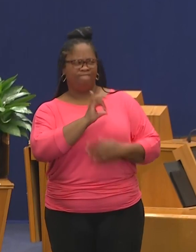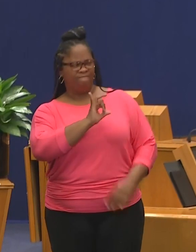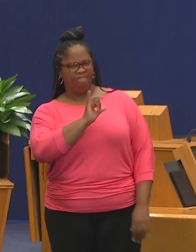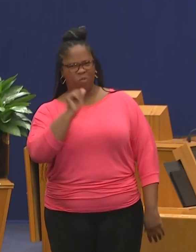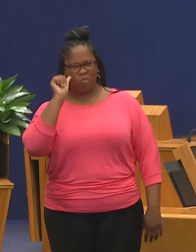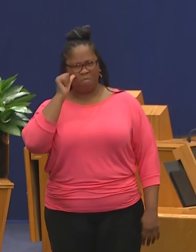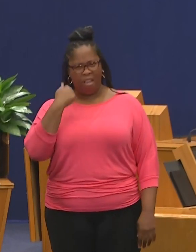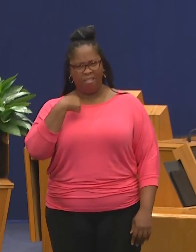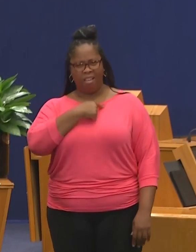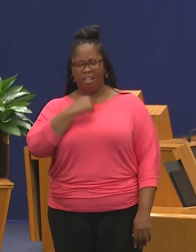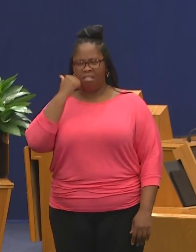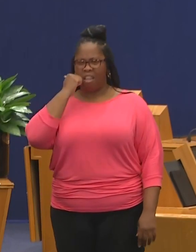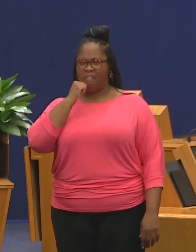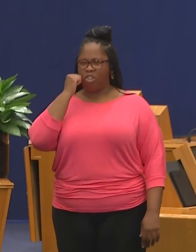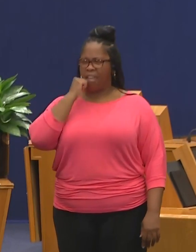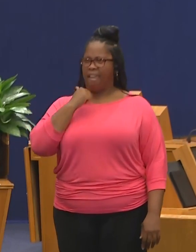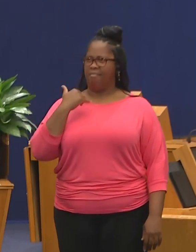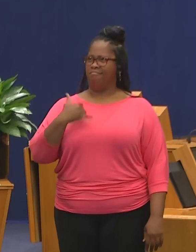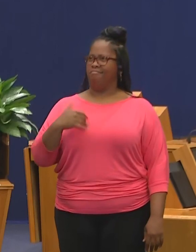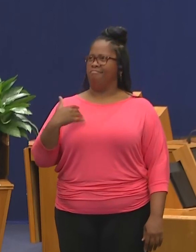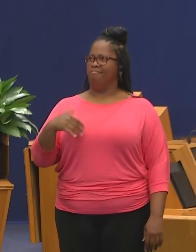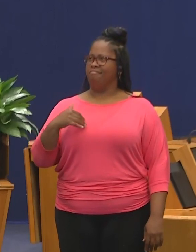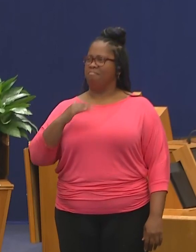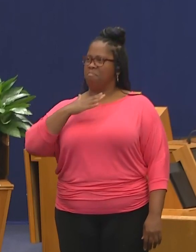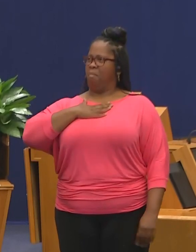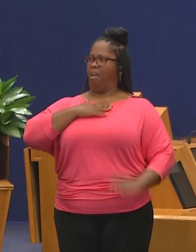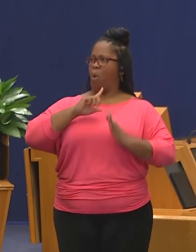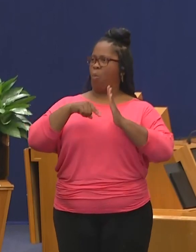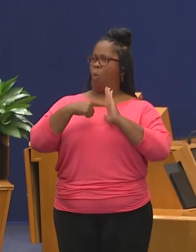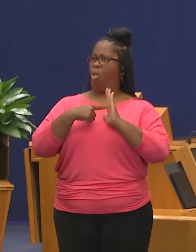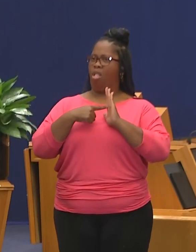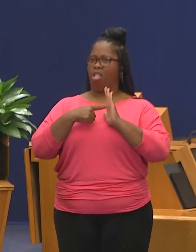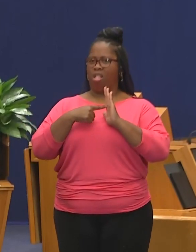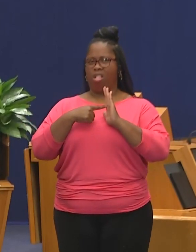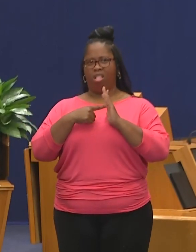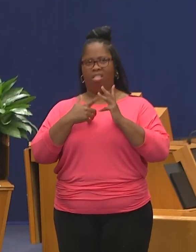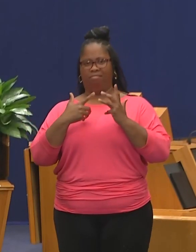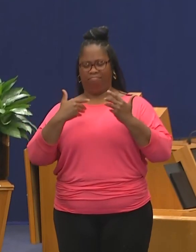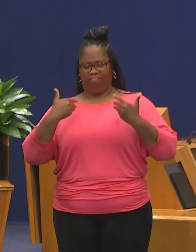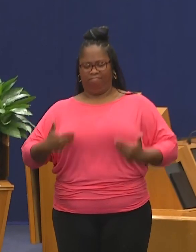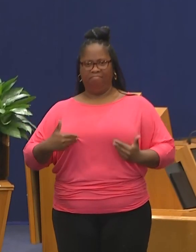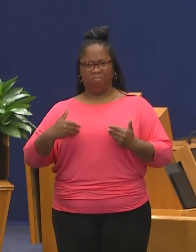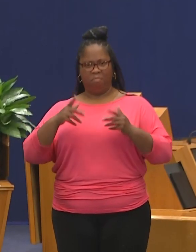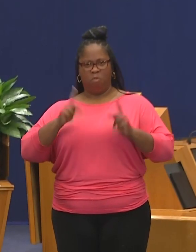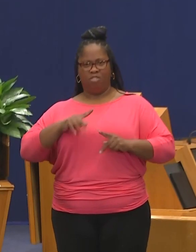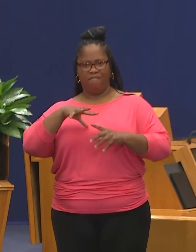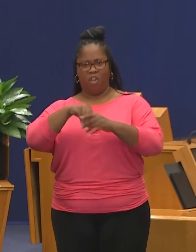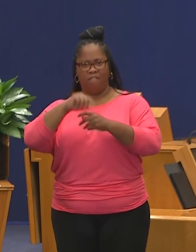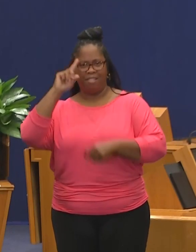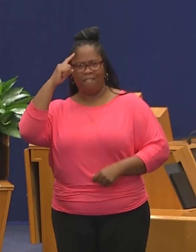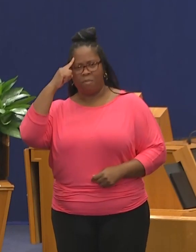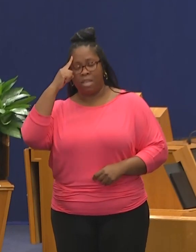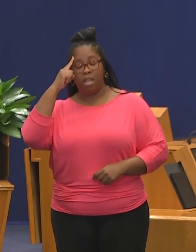COUNTY AND FOR REALLY REMINDING US EVERY DAY ABOUT WHAT'S OUR